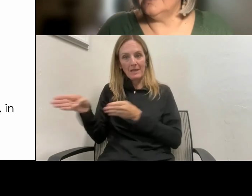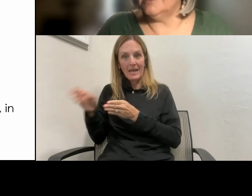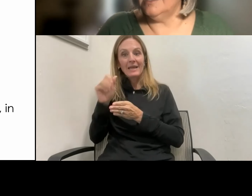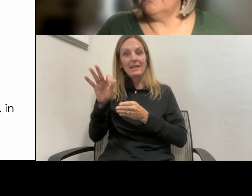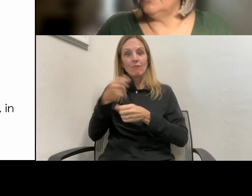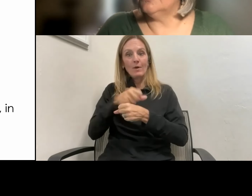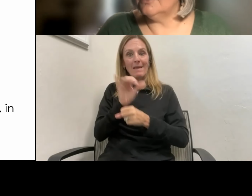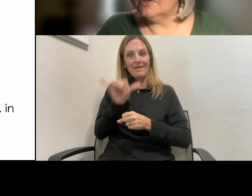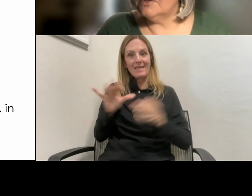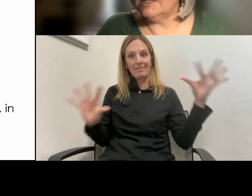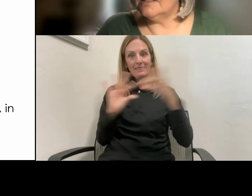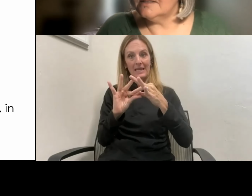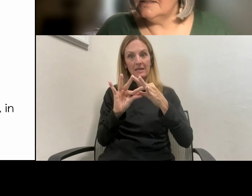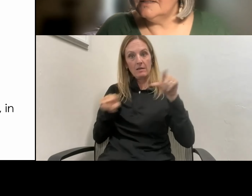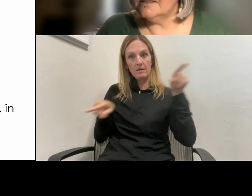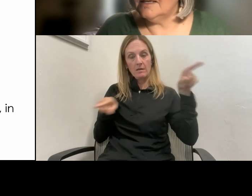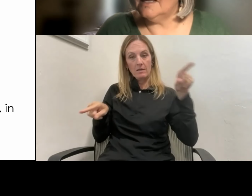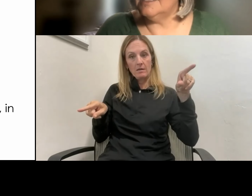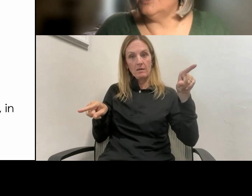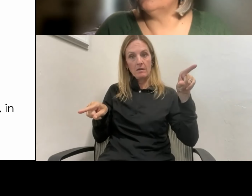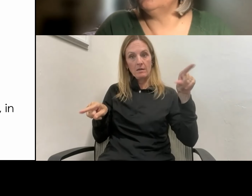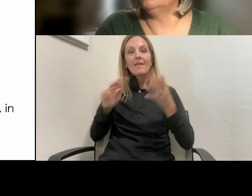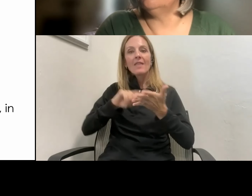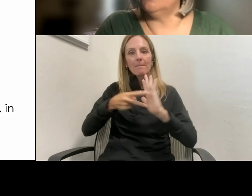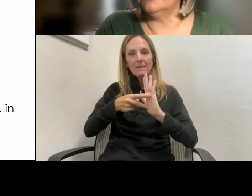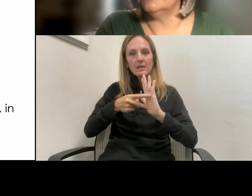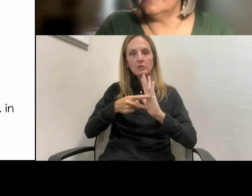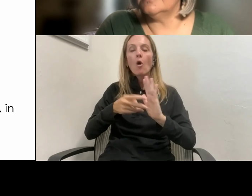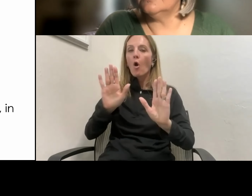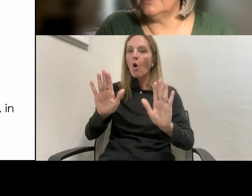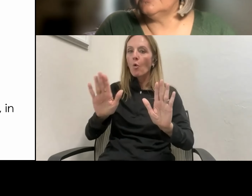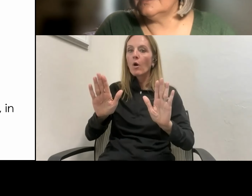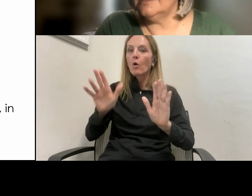that we heard you we listened and now we're moving forward because this is what you said